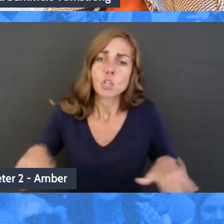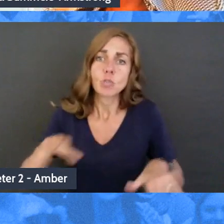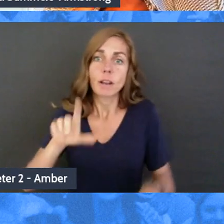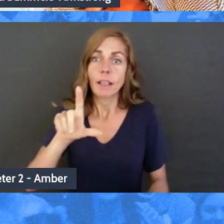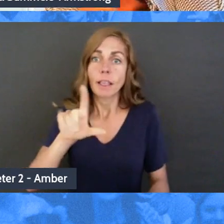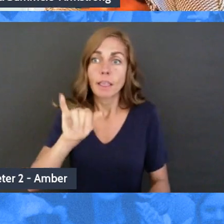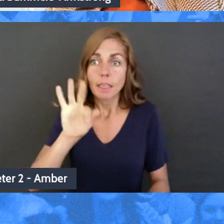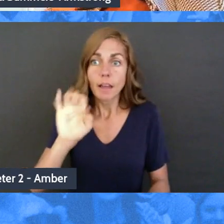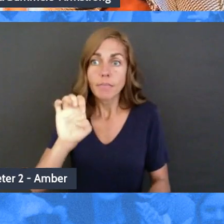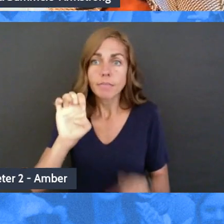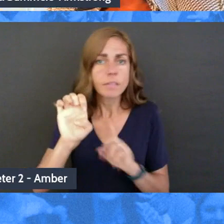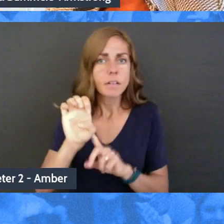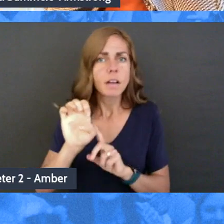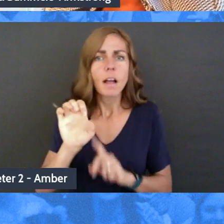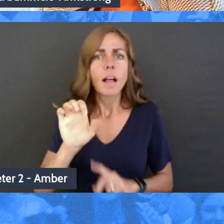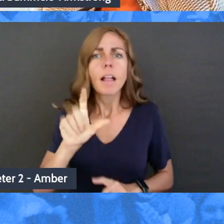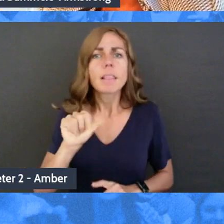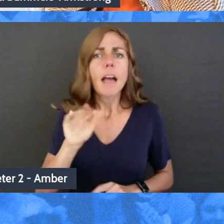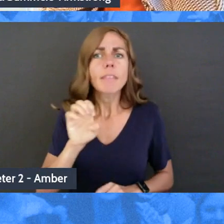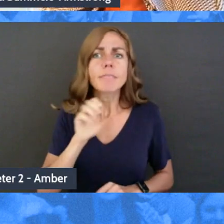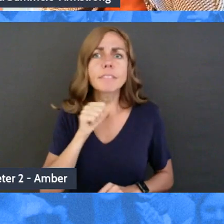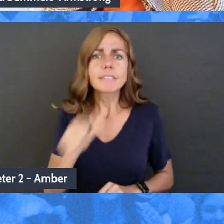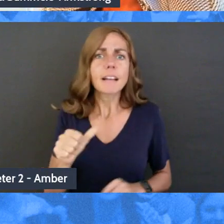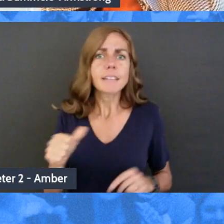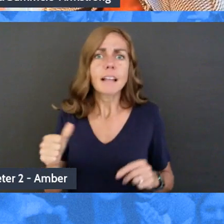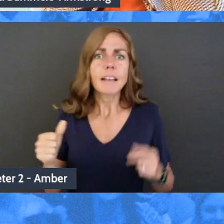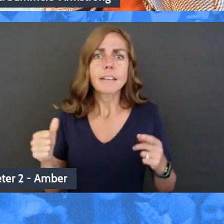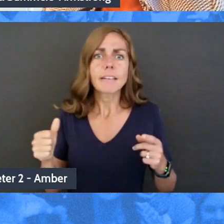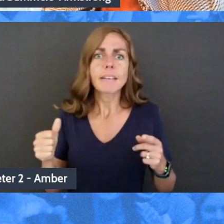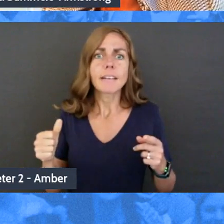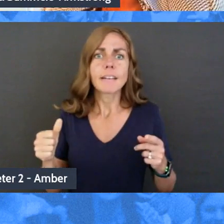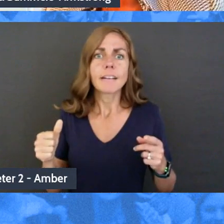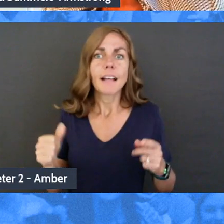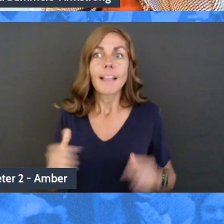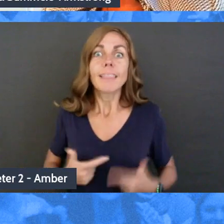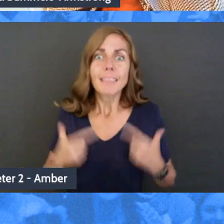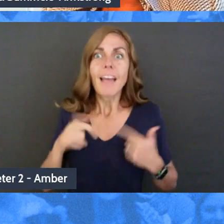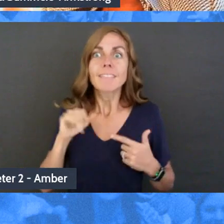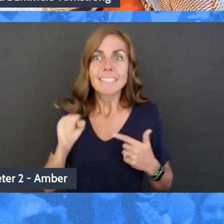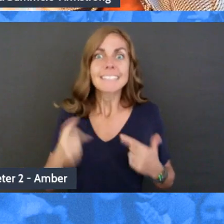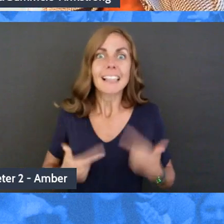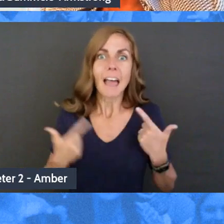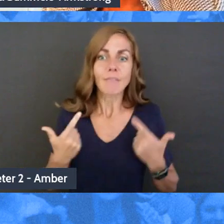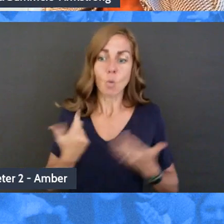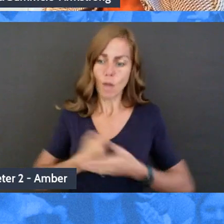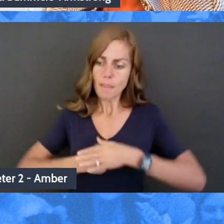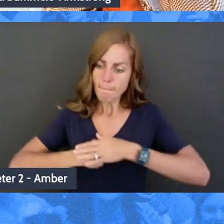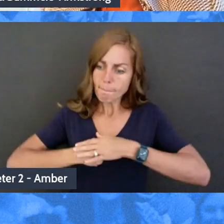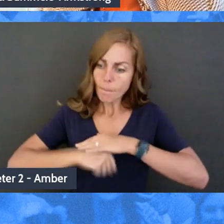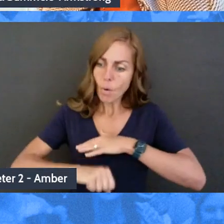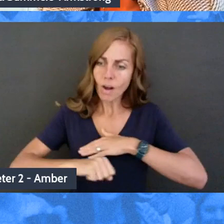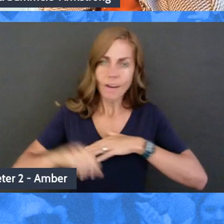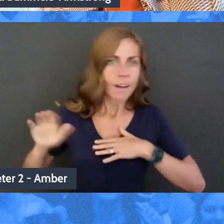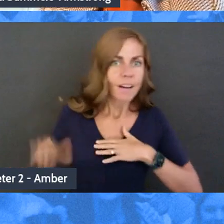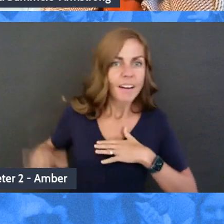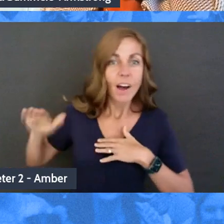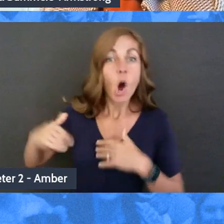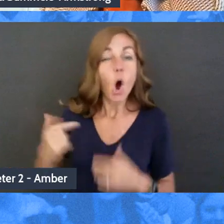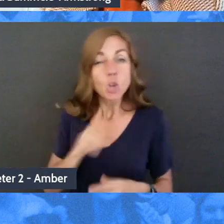life doesn't end when the baby's born. Life is when, life is life. And are we really caring about children here?